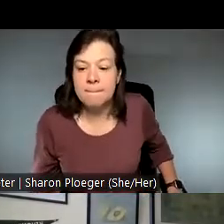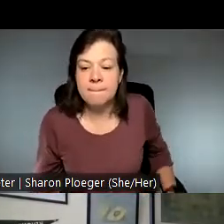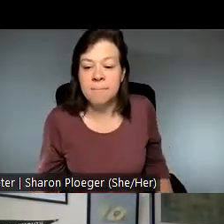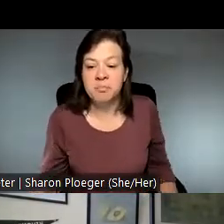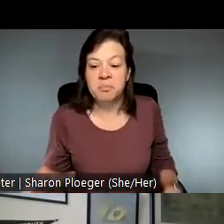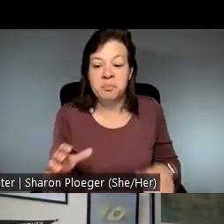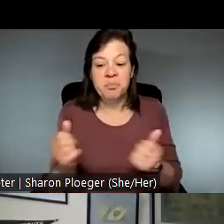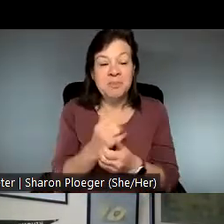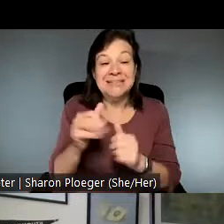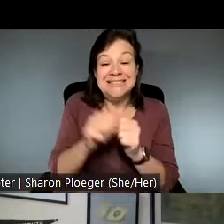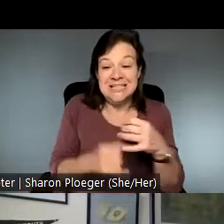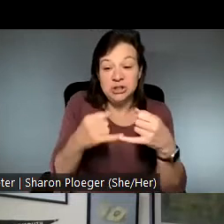will be 40 characters long,